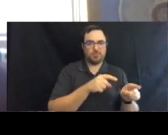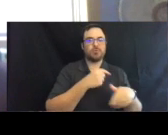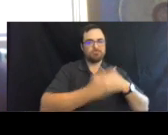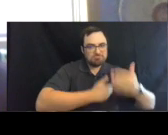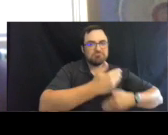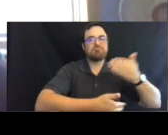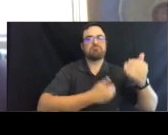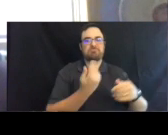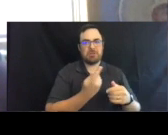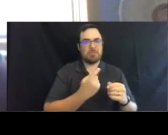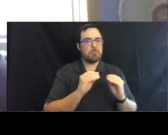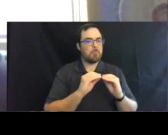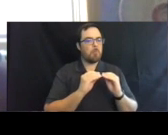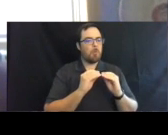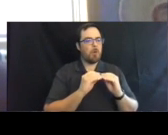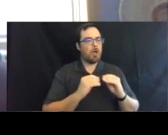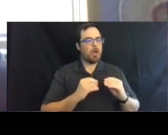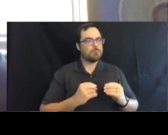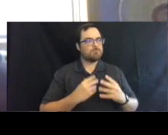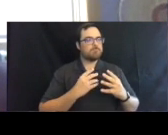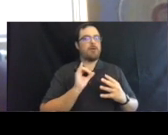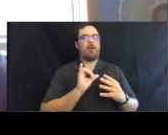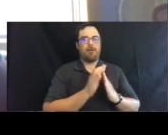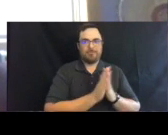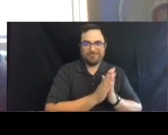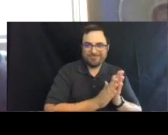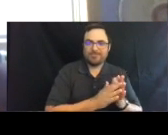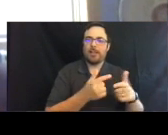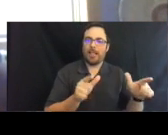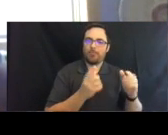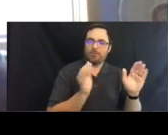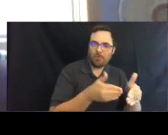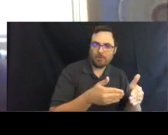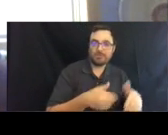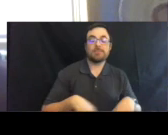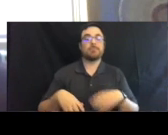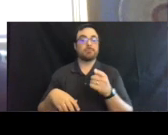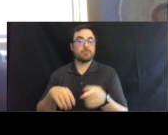and is more language focused. So for Brady, what would we do? We might